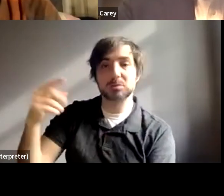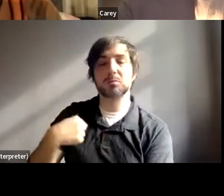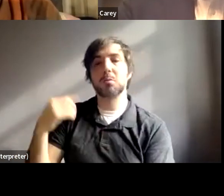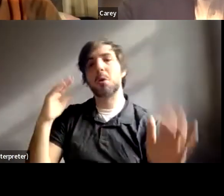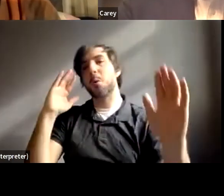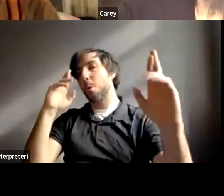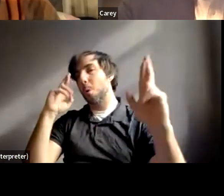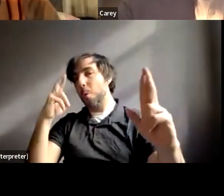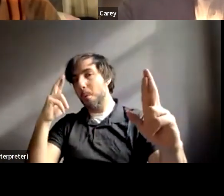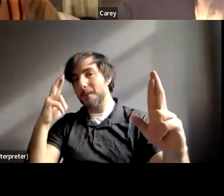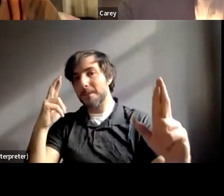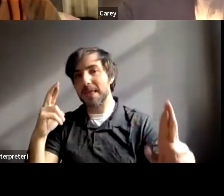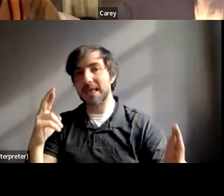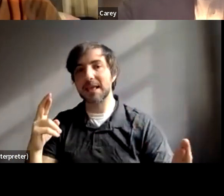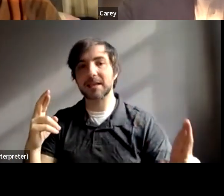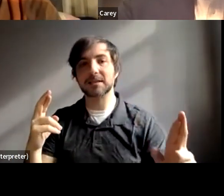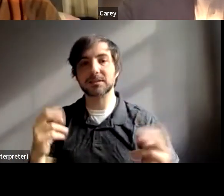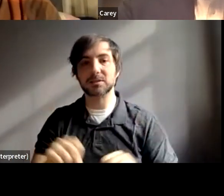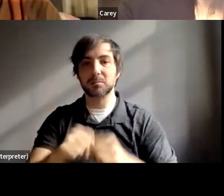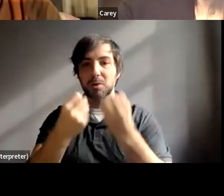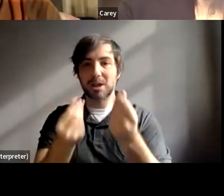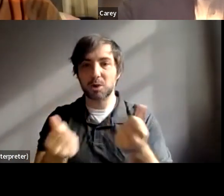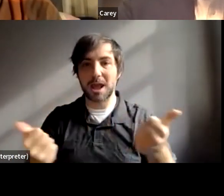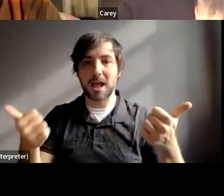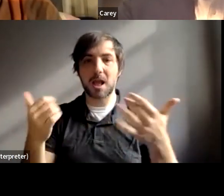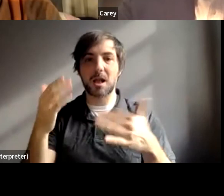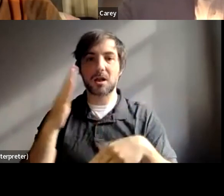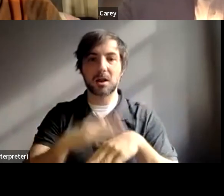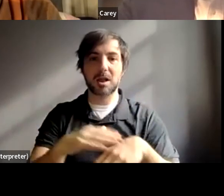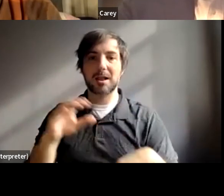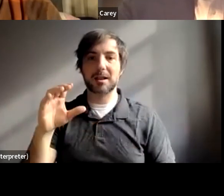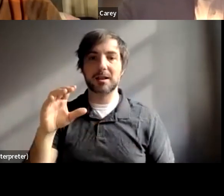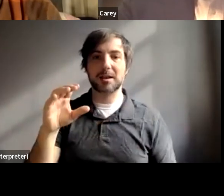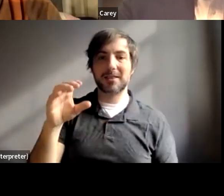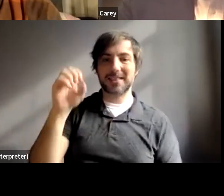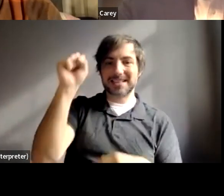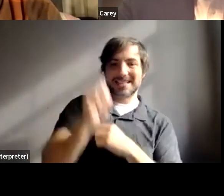adaptive sports complex build on to the south counter center, south